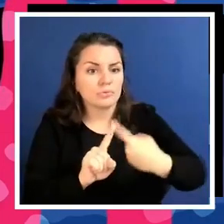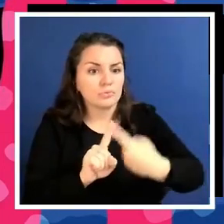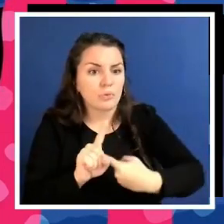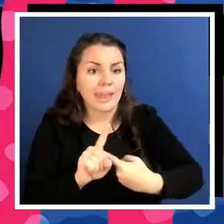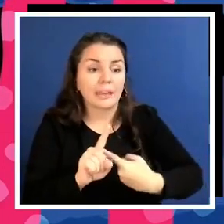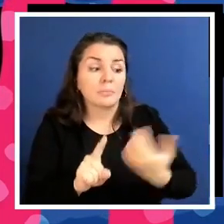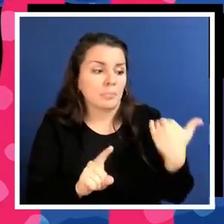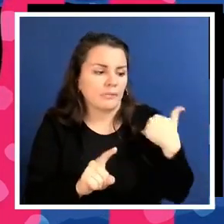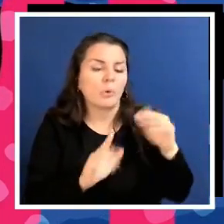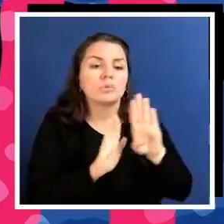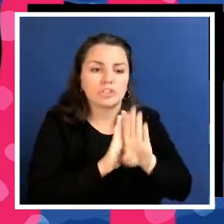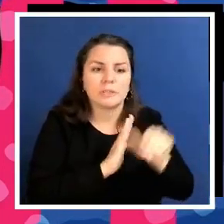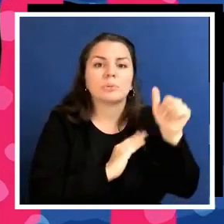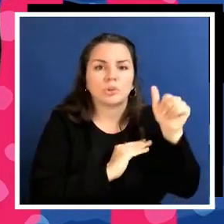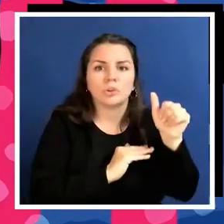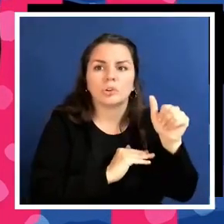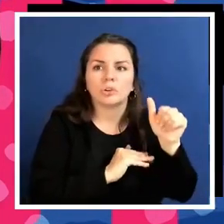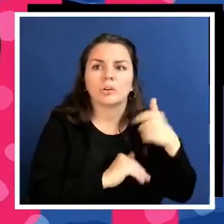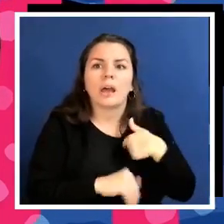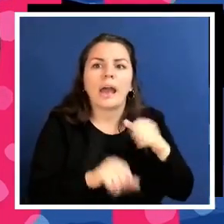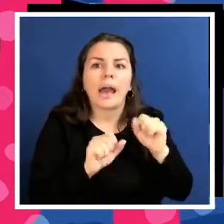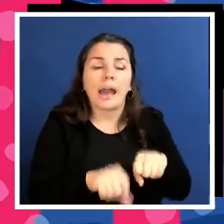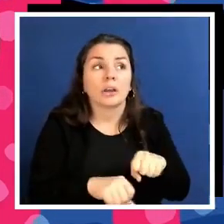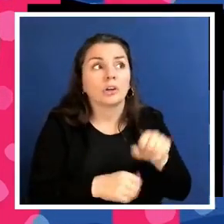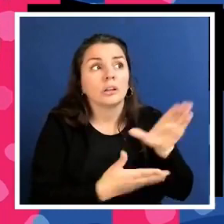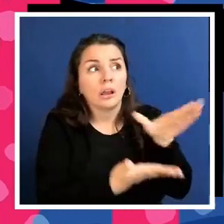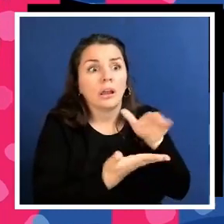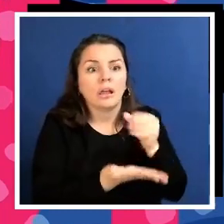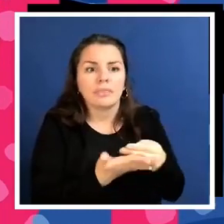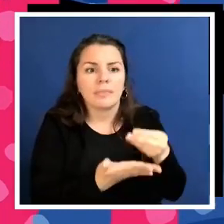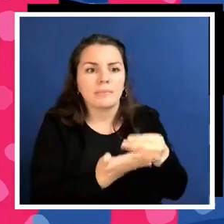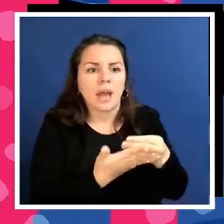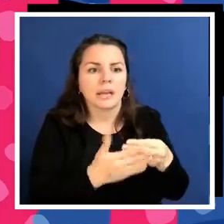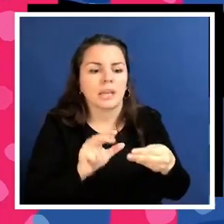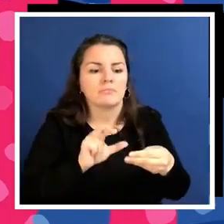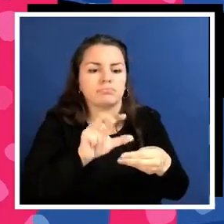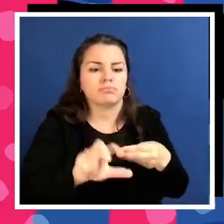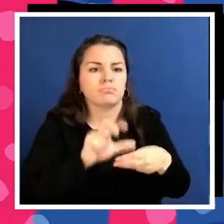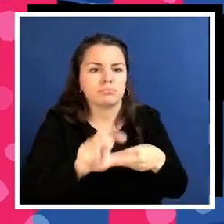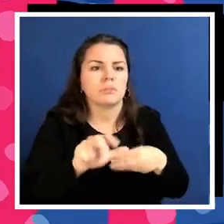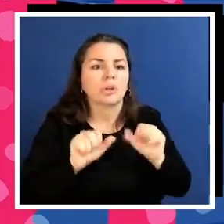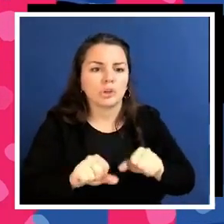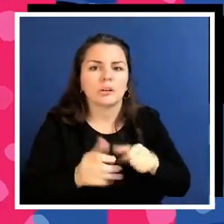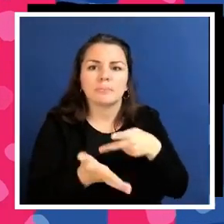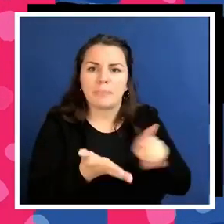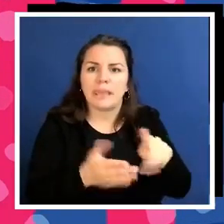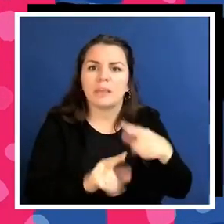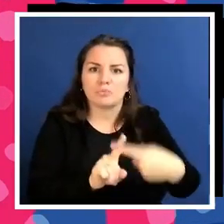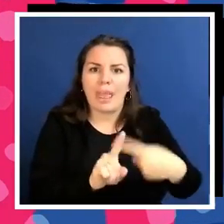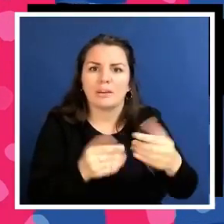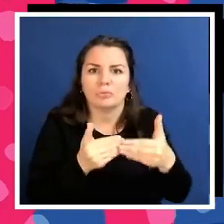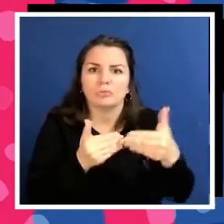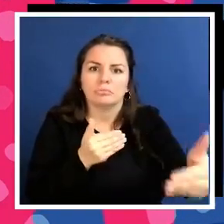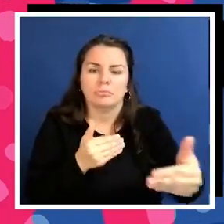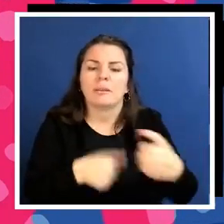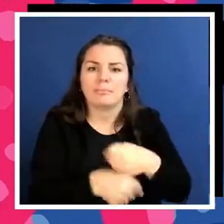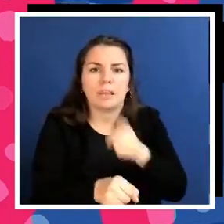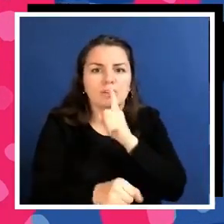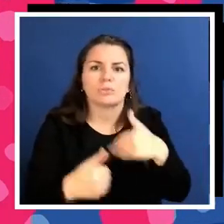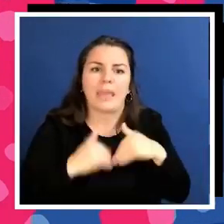IT'S REALLY HELPFUL.